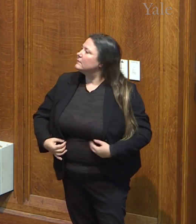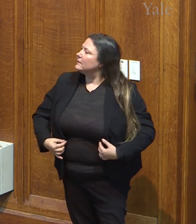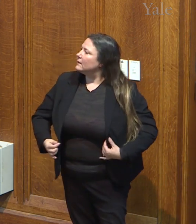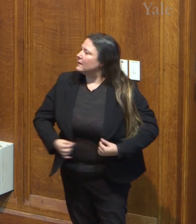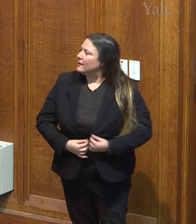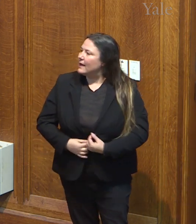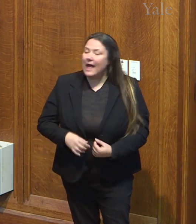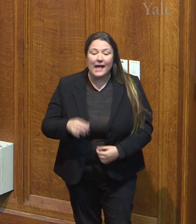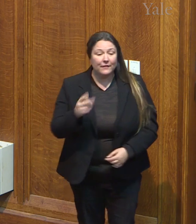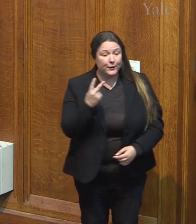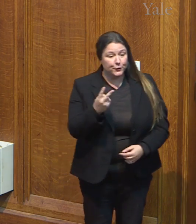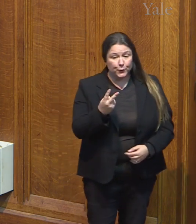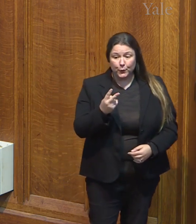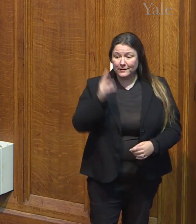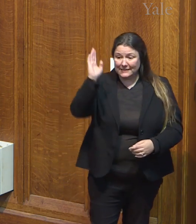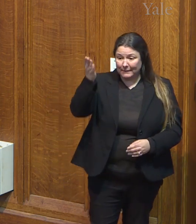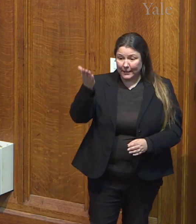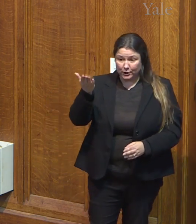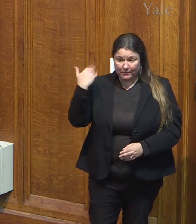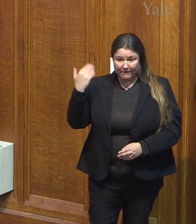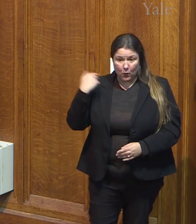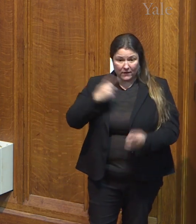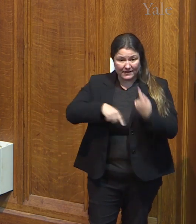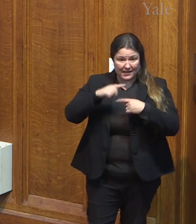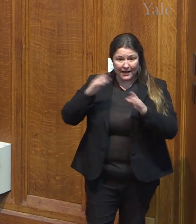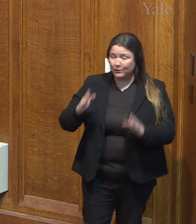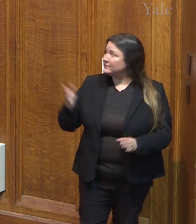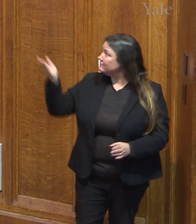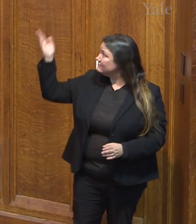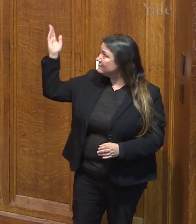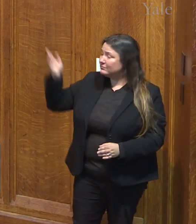I learned a lot in the first hour and a half of today.